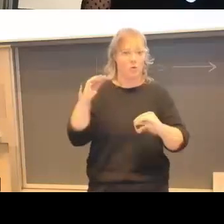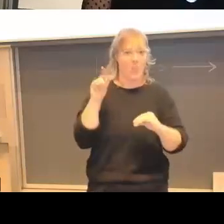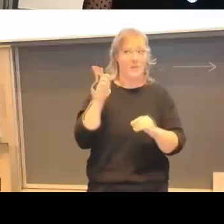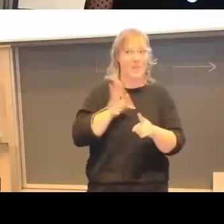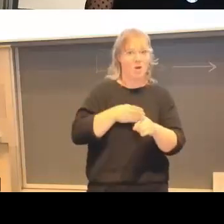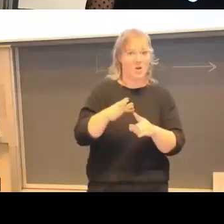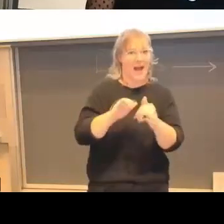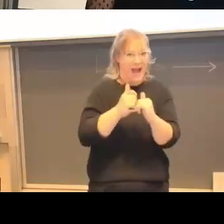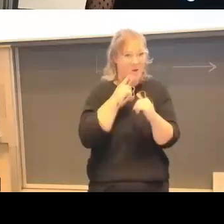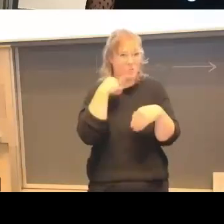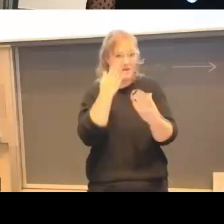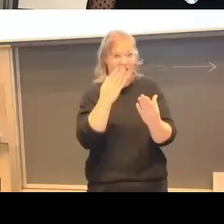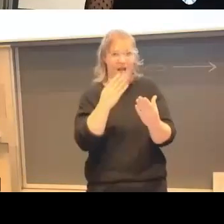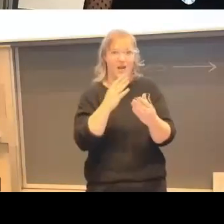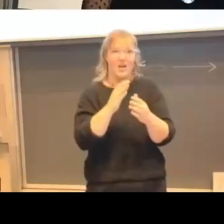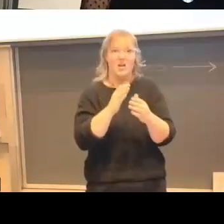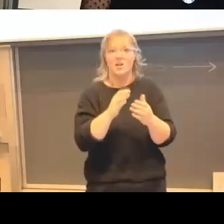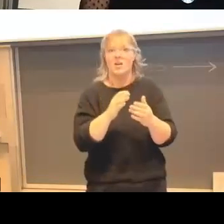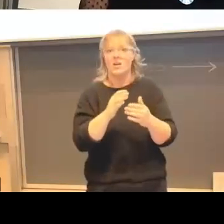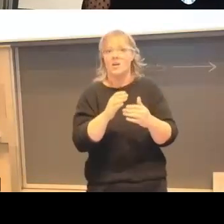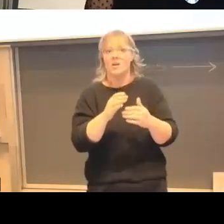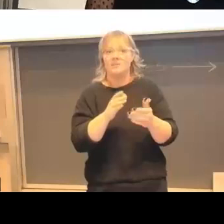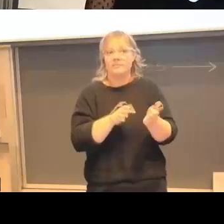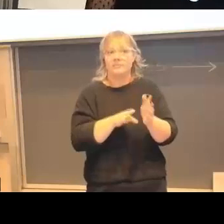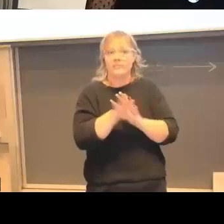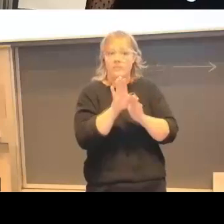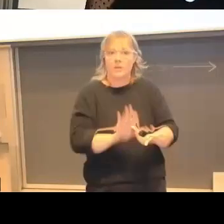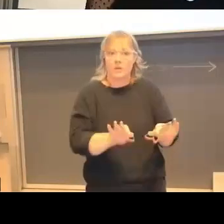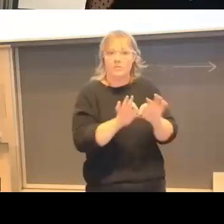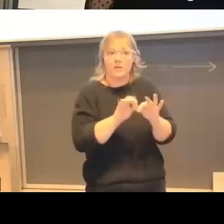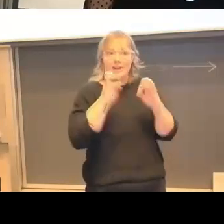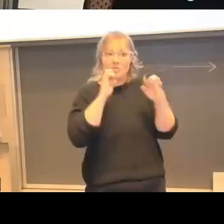to provide constructive education and that they felt it was important to begin introducing this